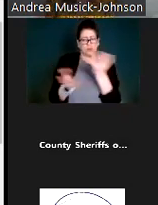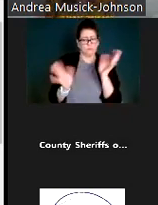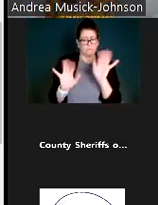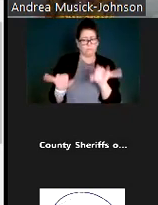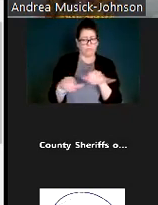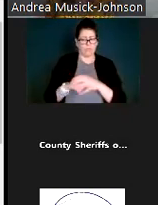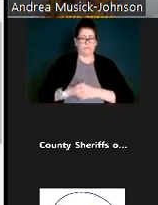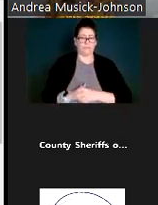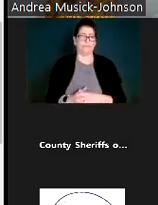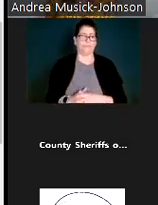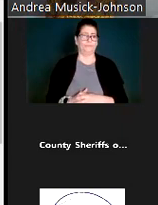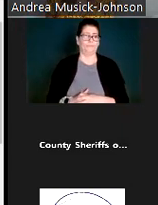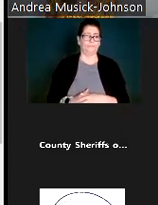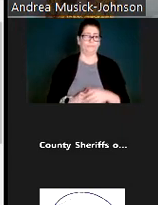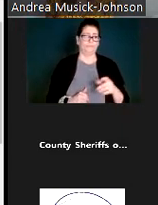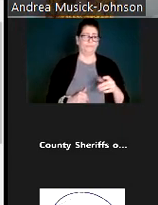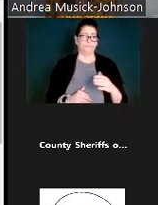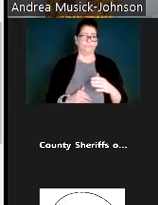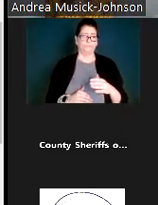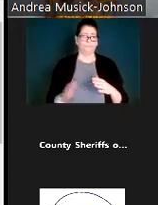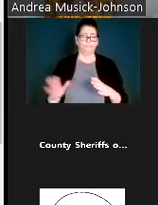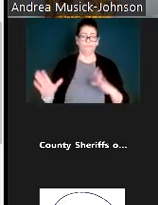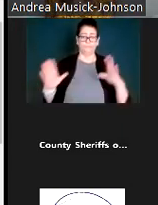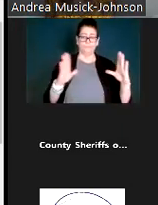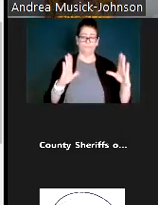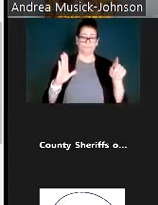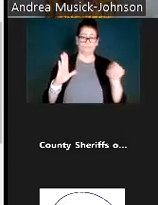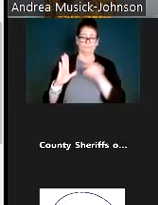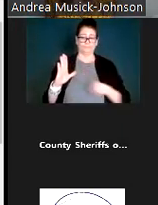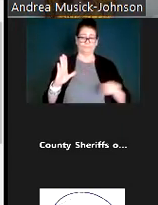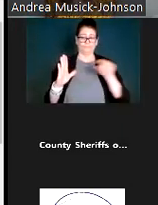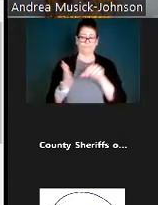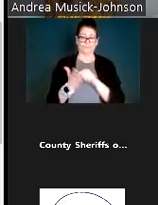Now this is the page that you will see, when you go to vinelink.com.